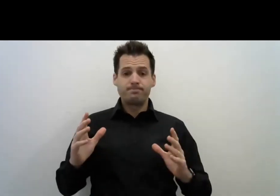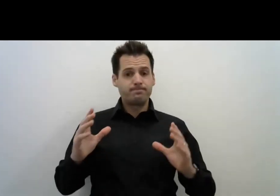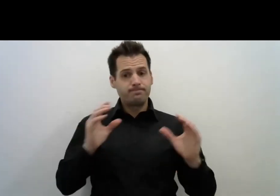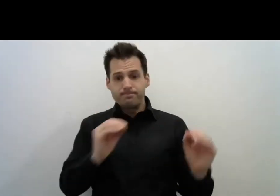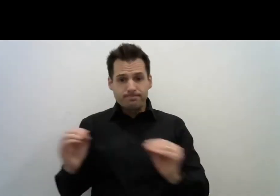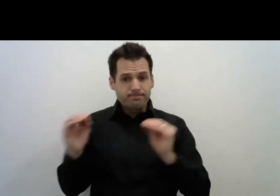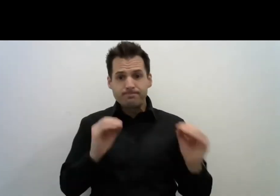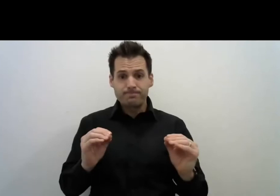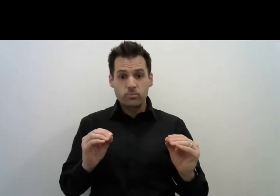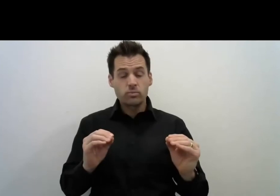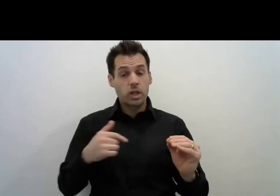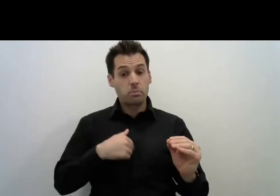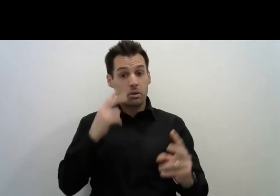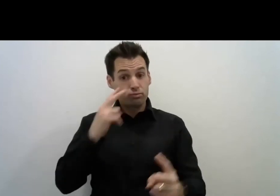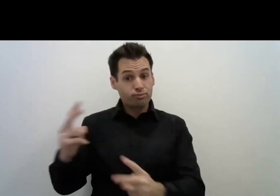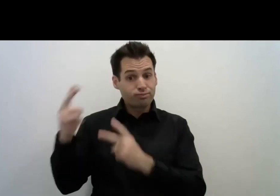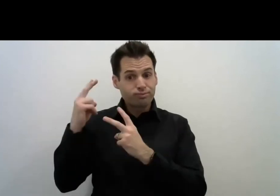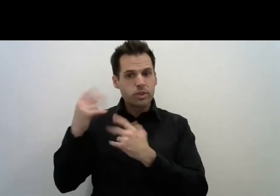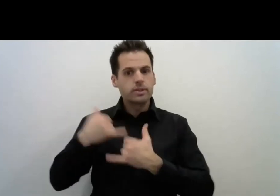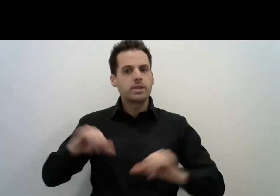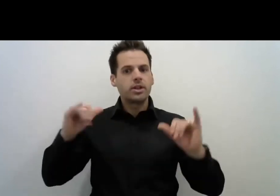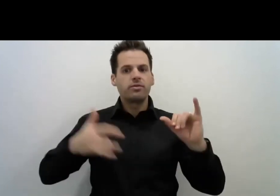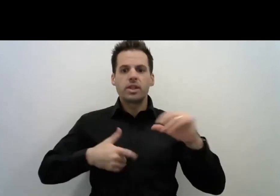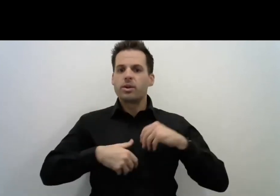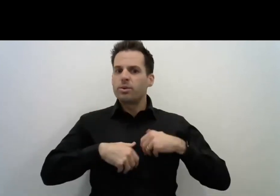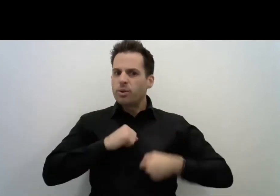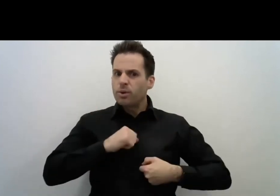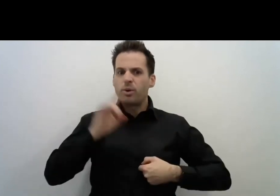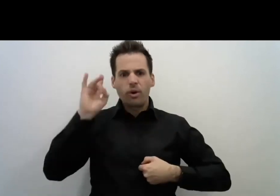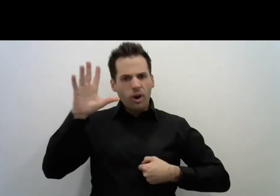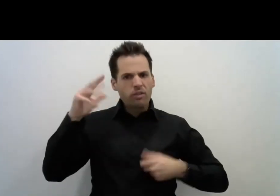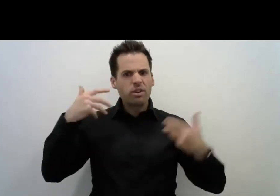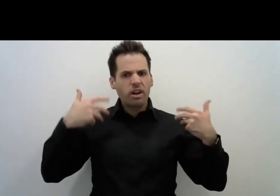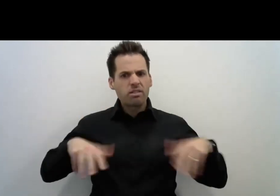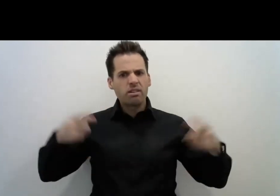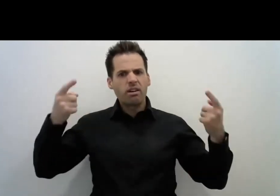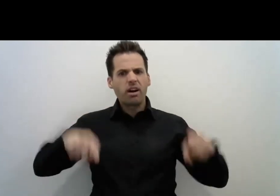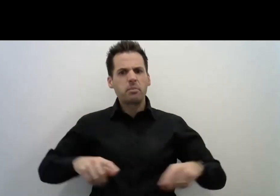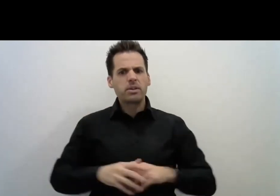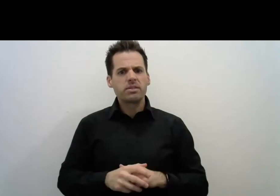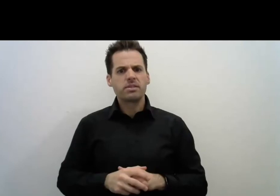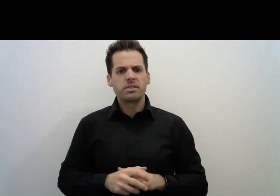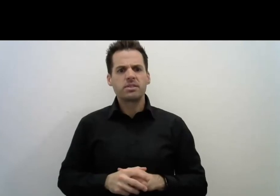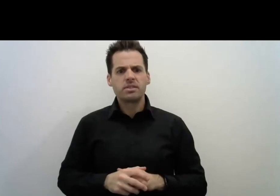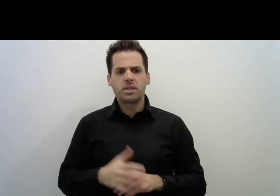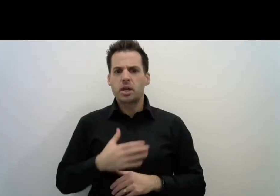me to reflect on it it was just a very difficult time with um initiating my my new guide dog to my